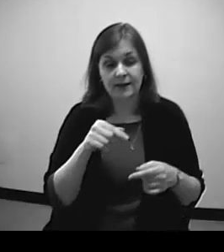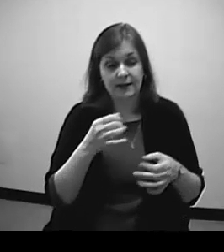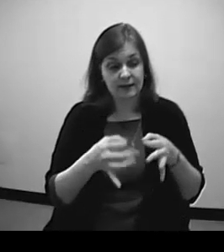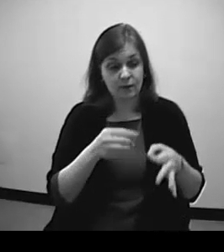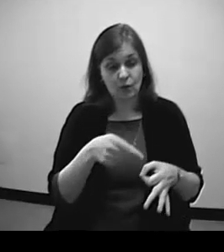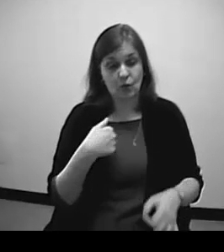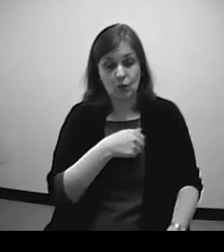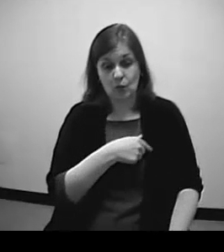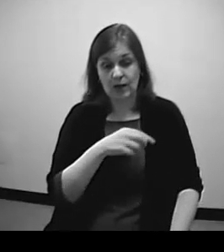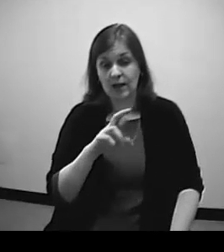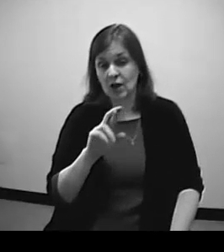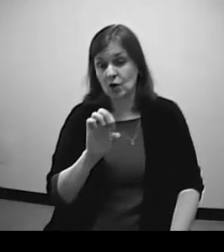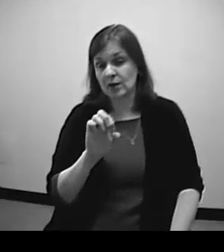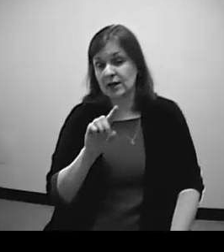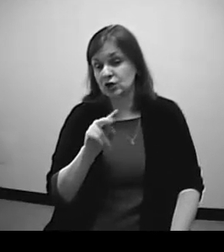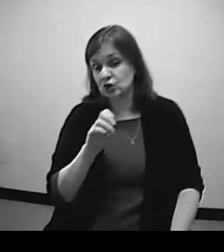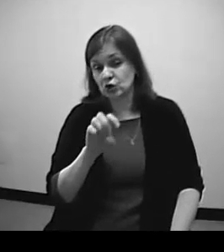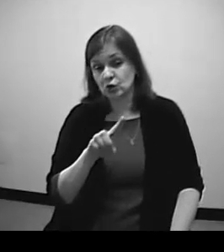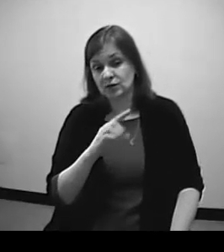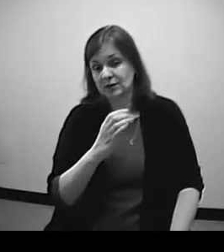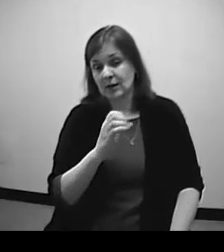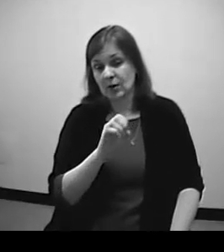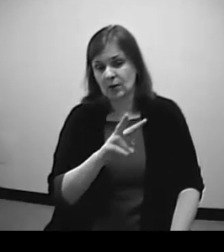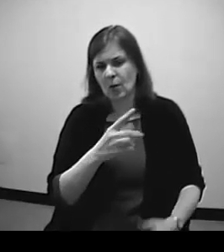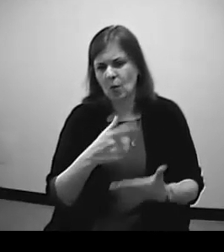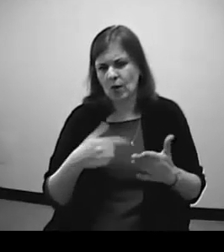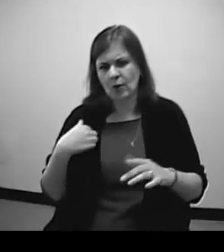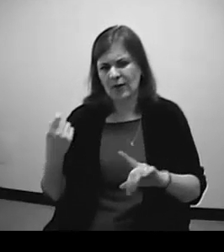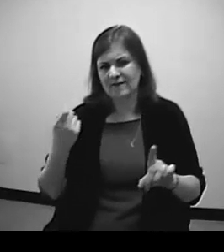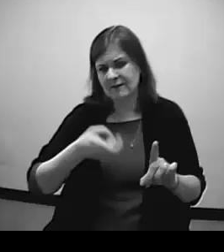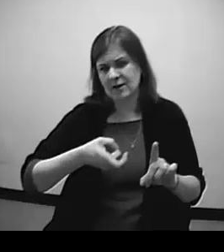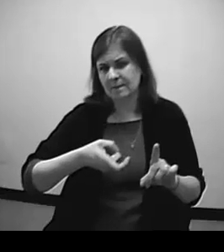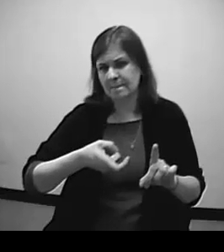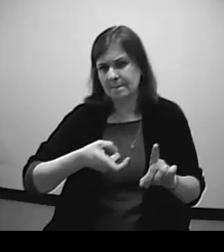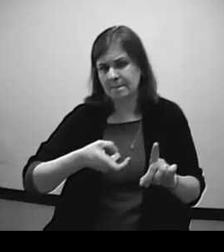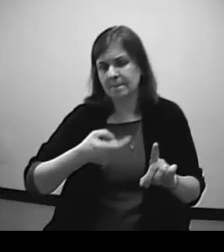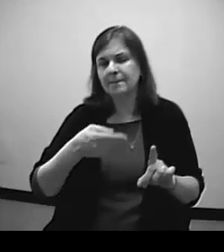so if we have reduced it what have we given to it